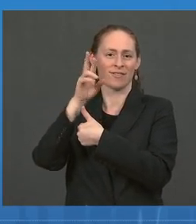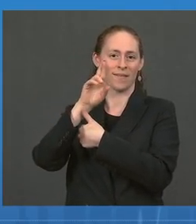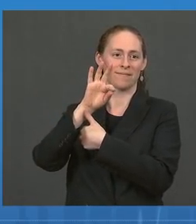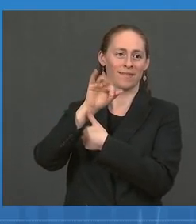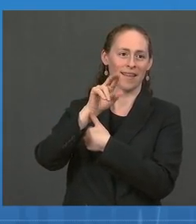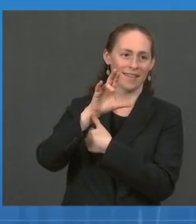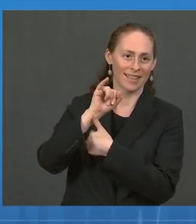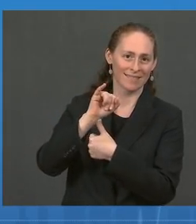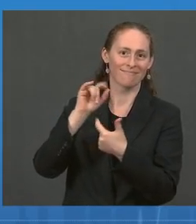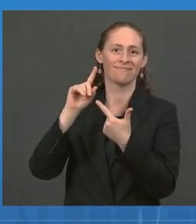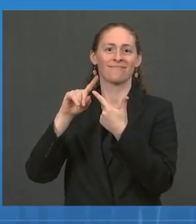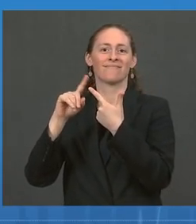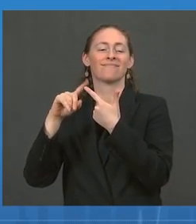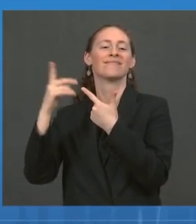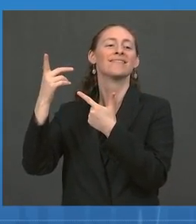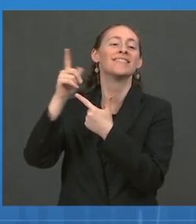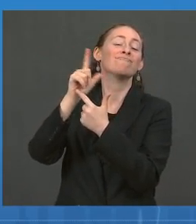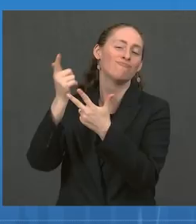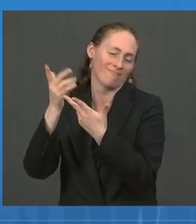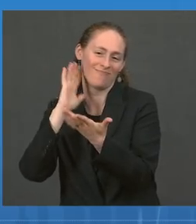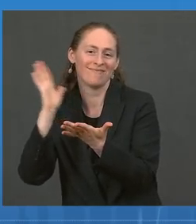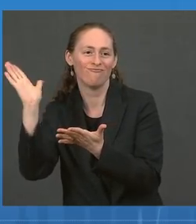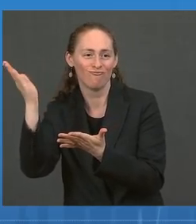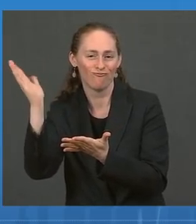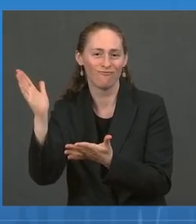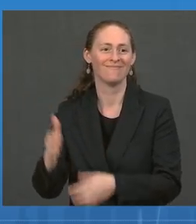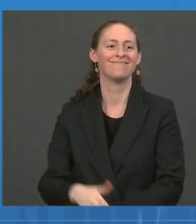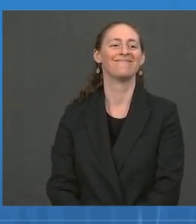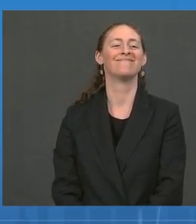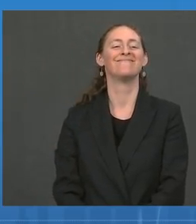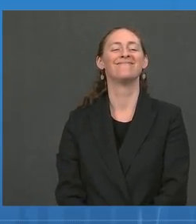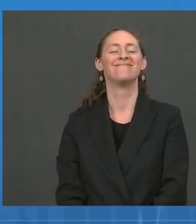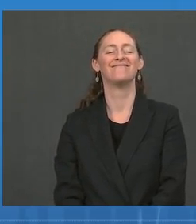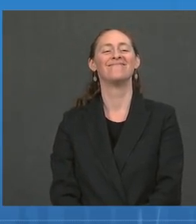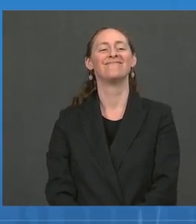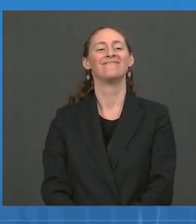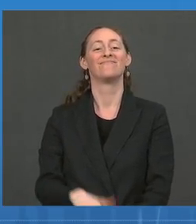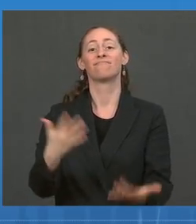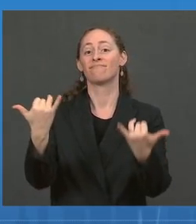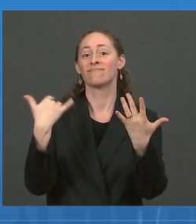First, I'll give an update on our vaccinations program. I'll begin with booster shots.